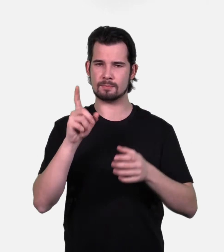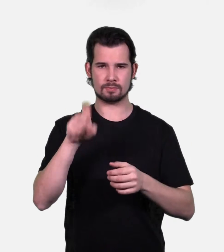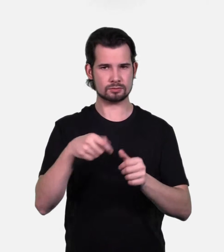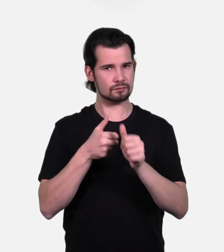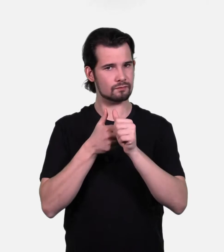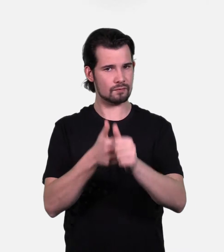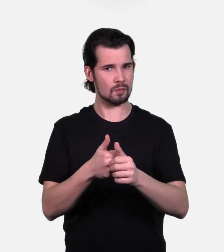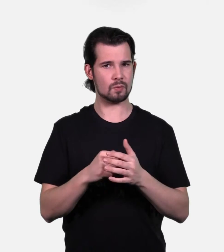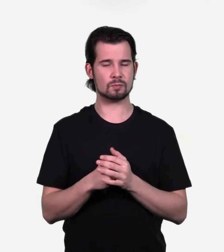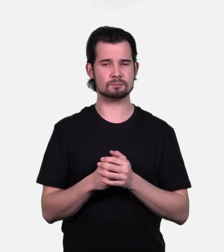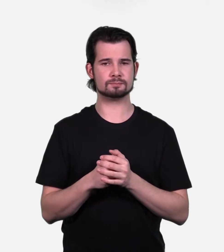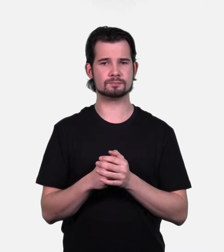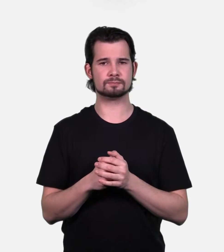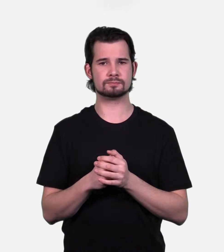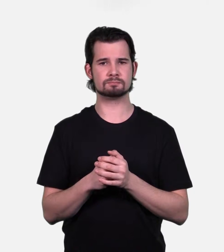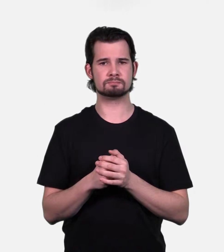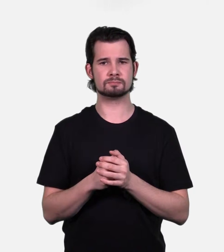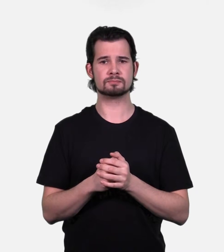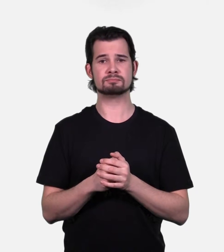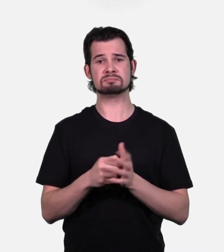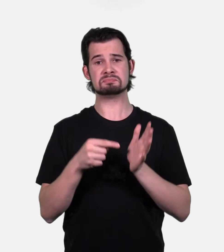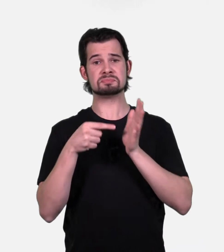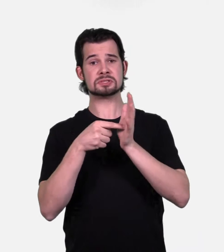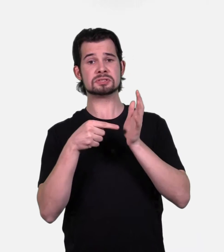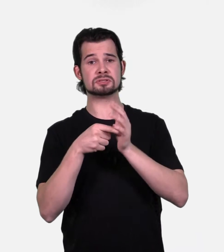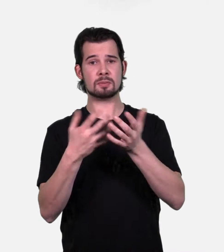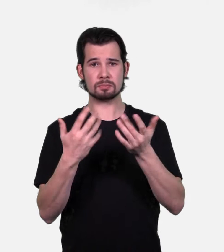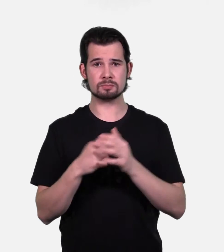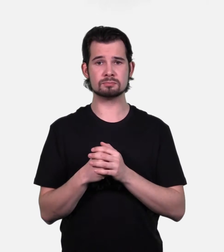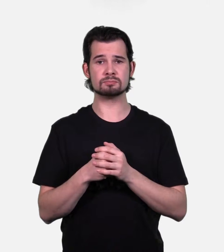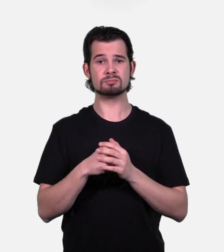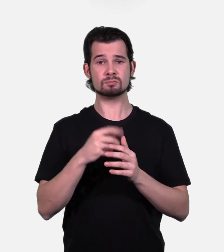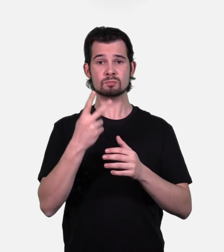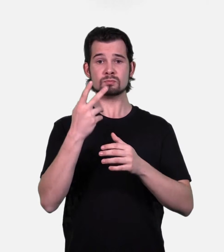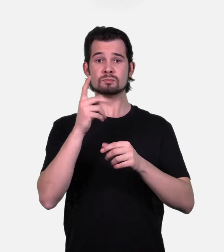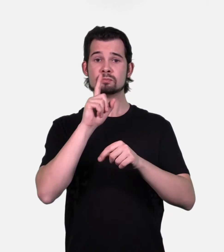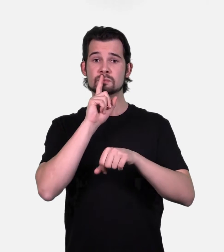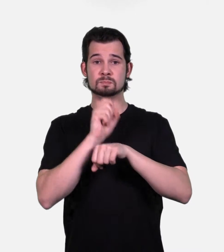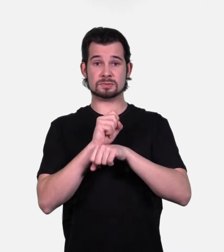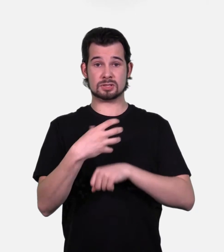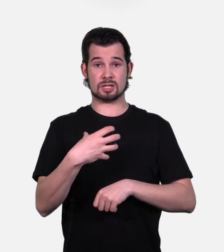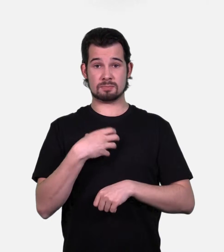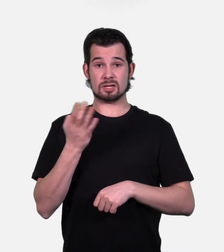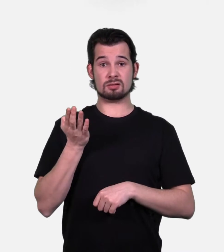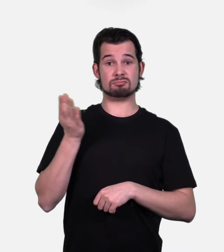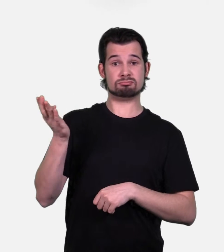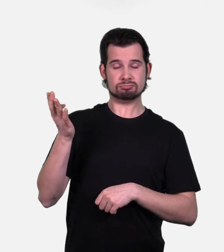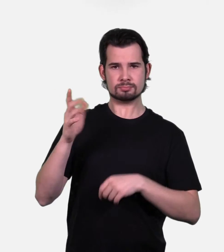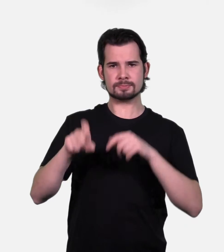For instance, it must be completed within a 30-day statutory deadline